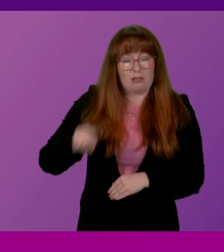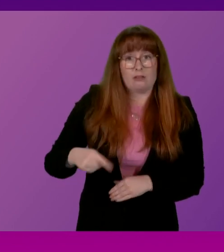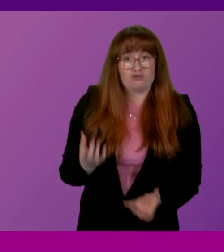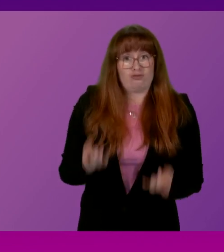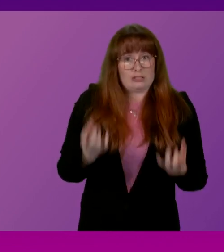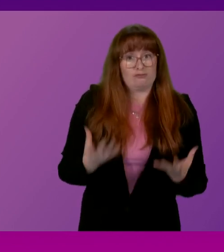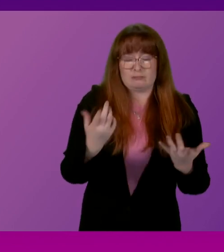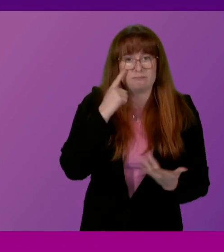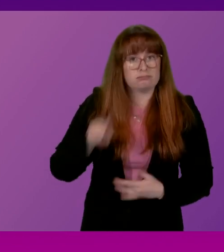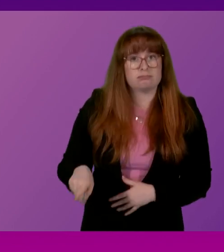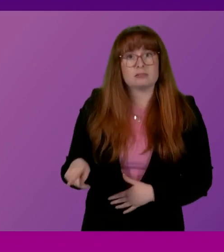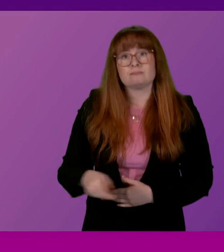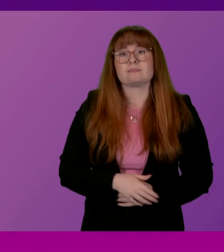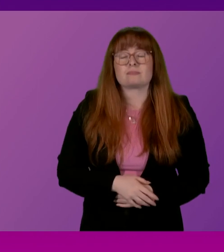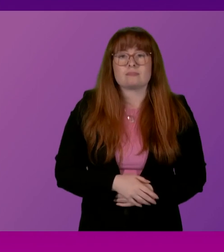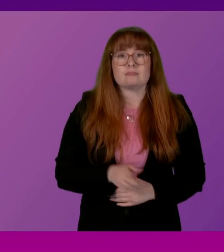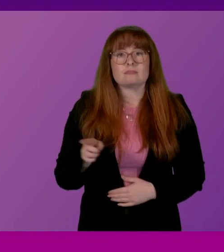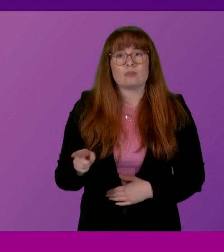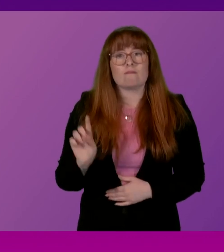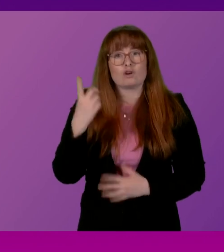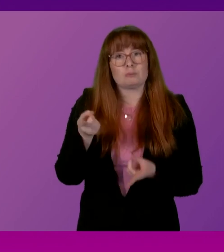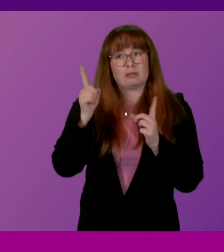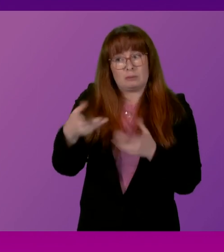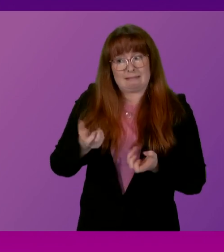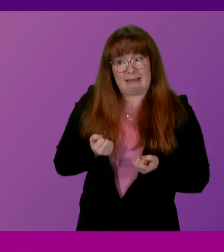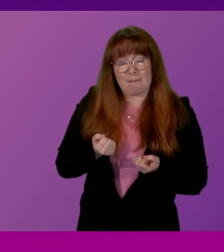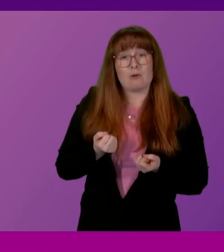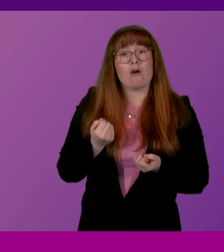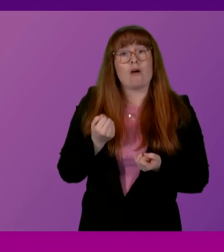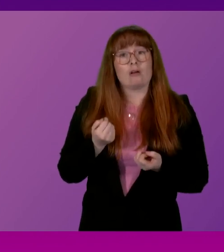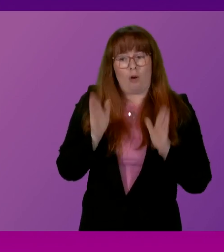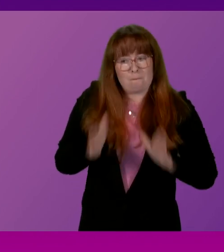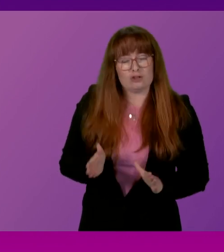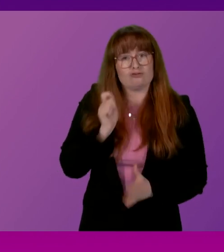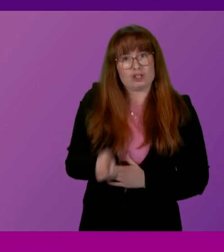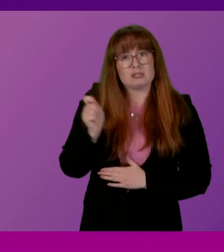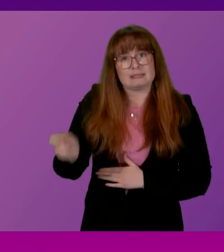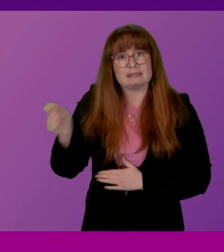Will the First Minister accept that compulsory redundancies are now a reality on his watch